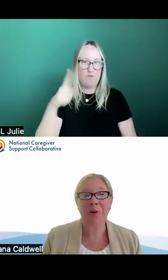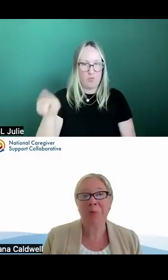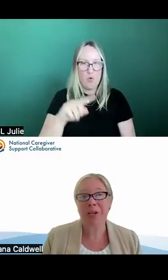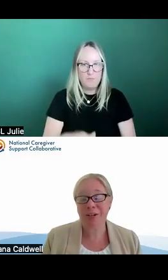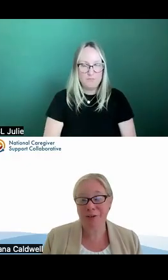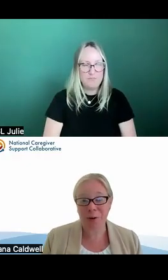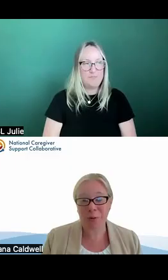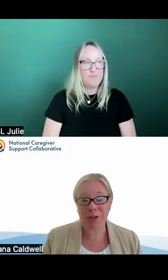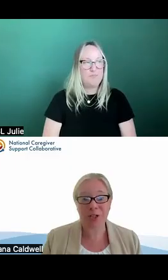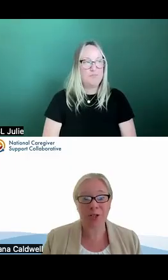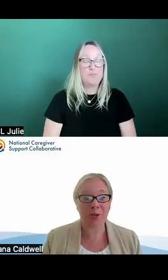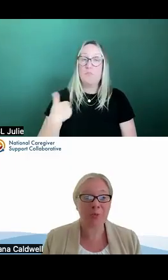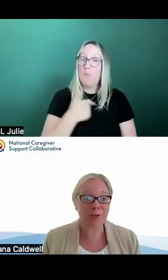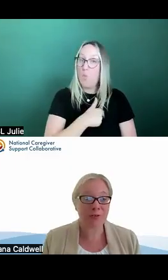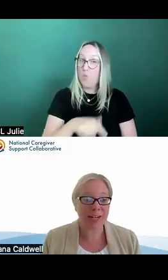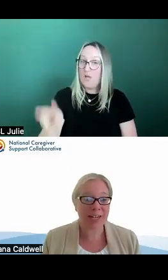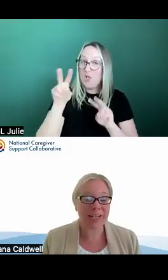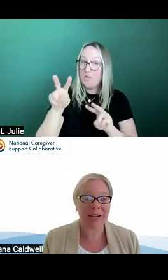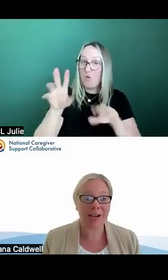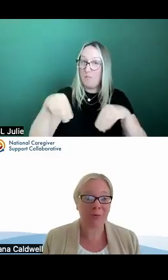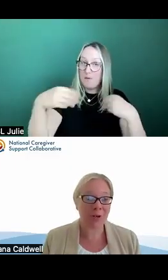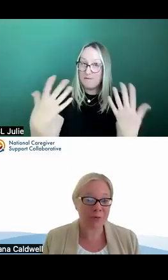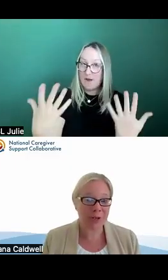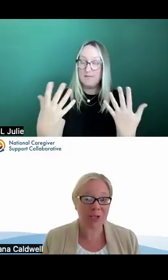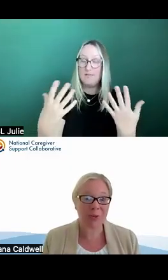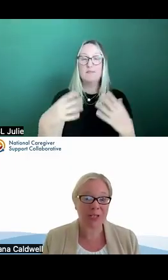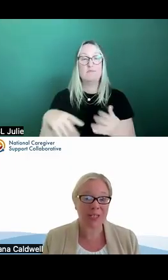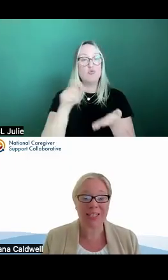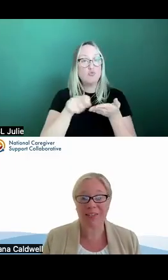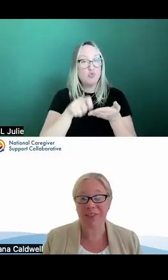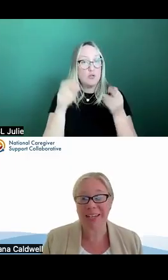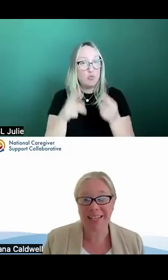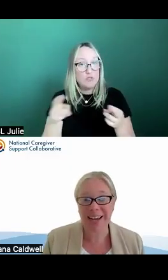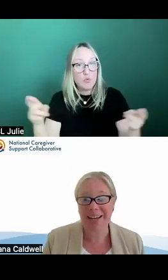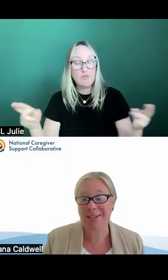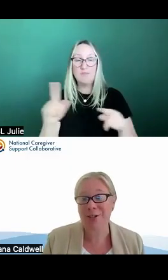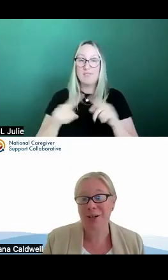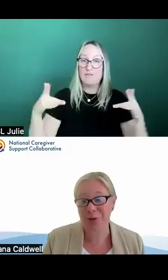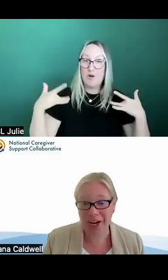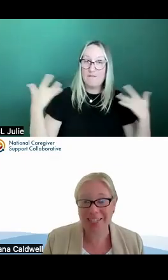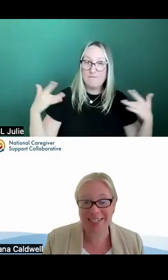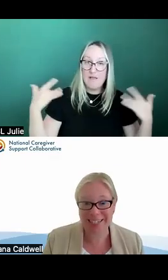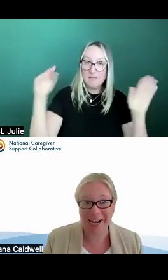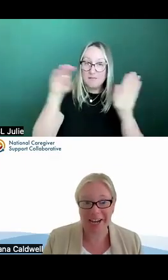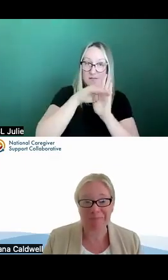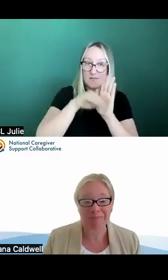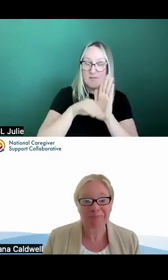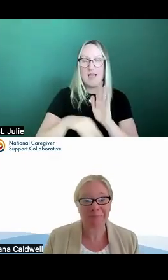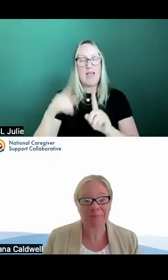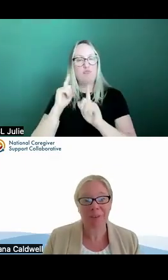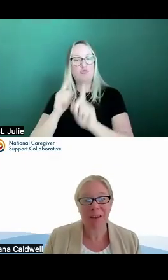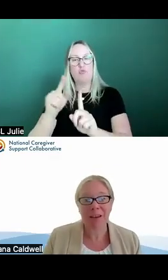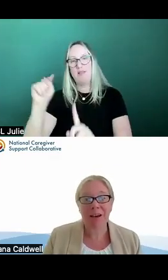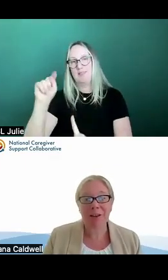but, we look forward to providing written resources, events, and direct TA.